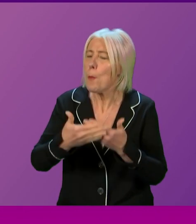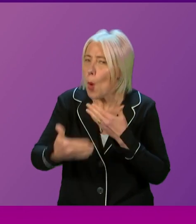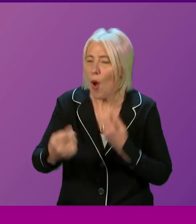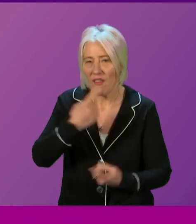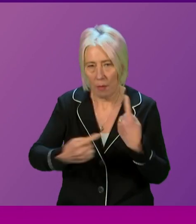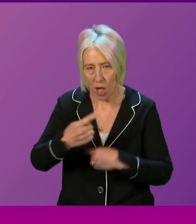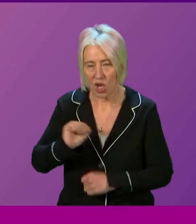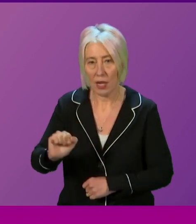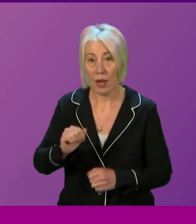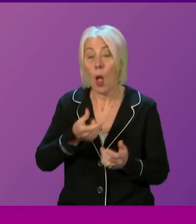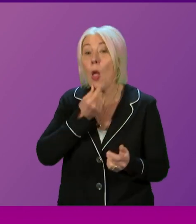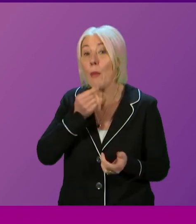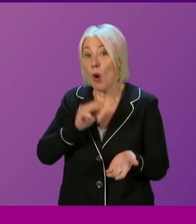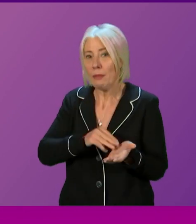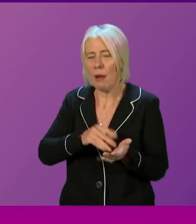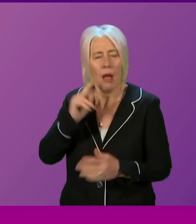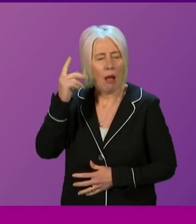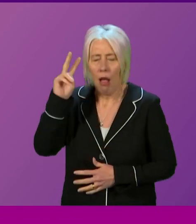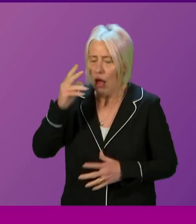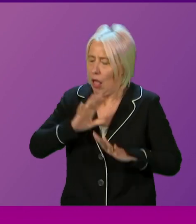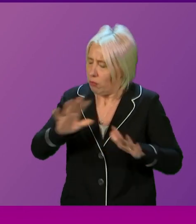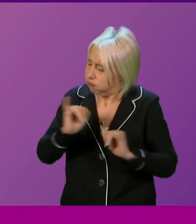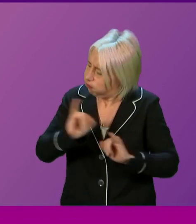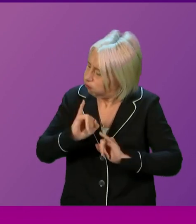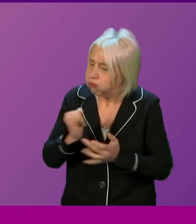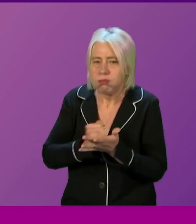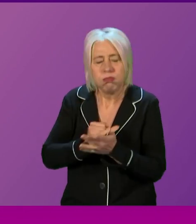Steph has told me that she is tormented by a process that she describes as “cruel”.